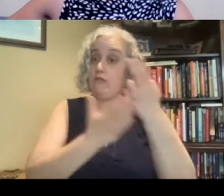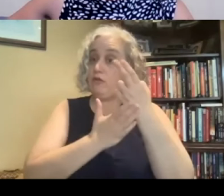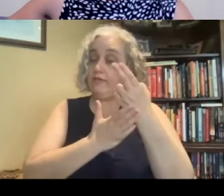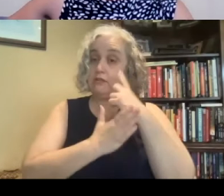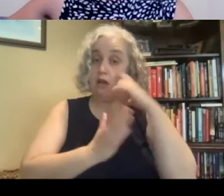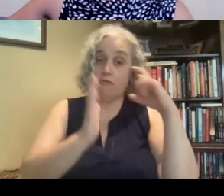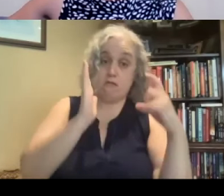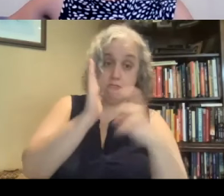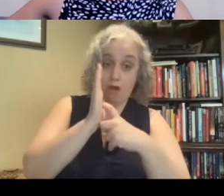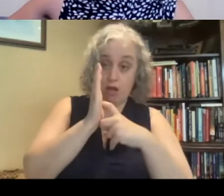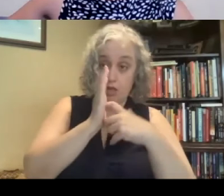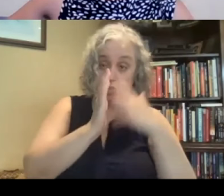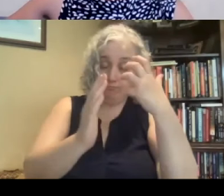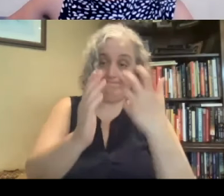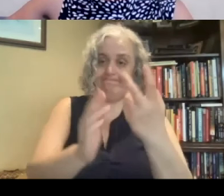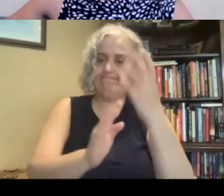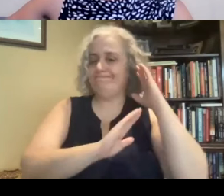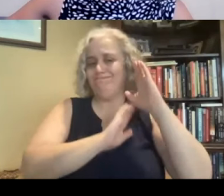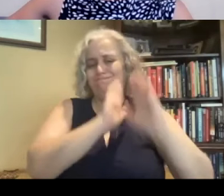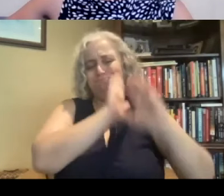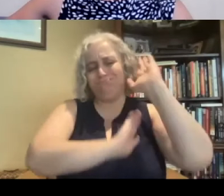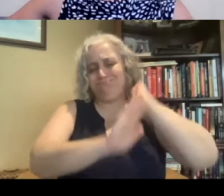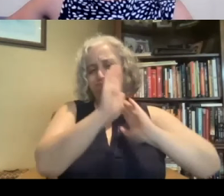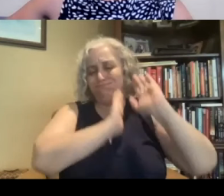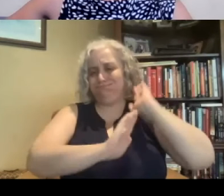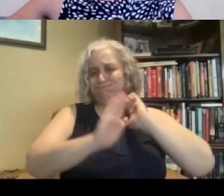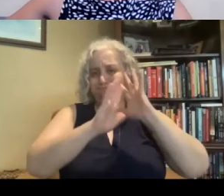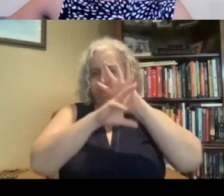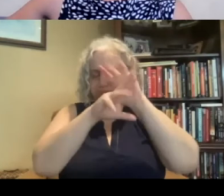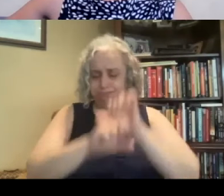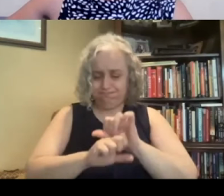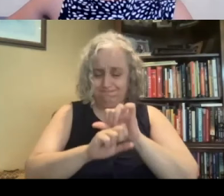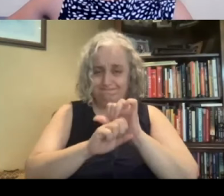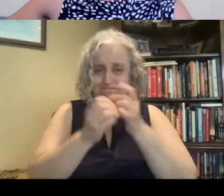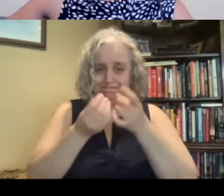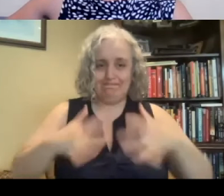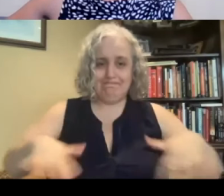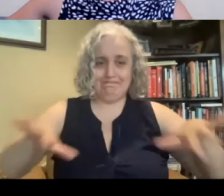the ancestral and traditional territories of the Mississaugas of the Credit, the Haudenosaunee,